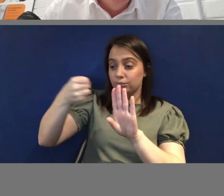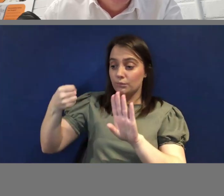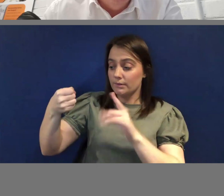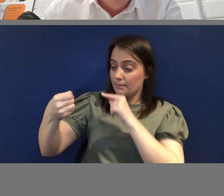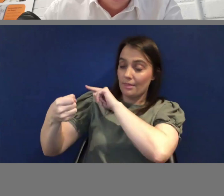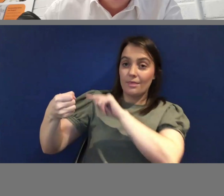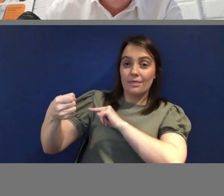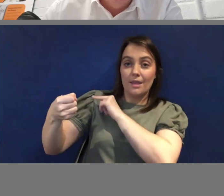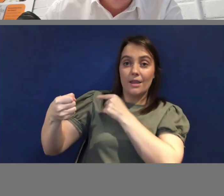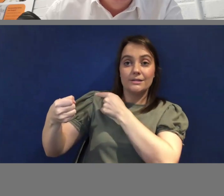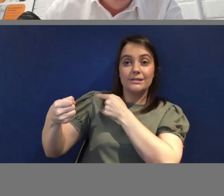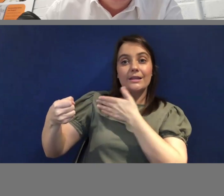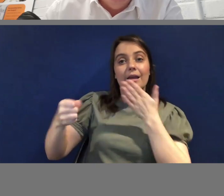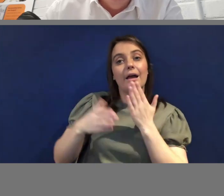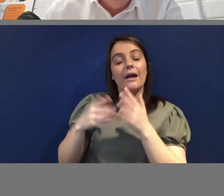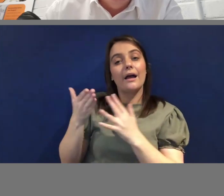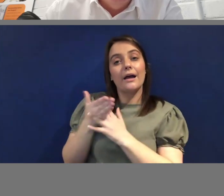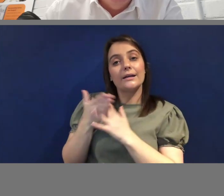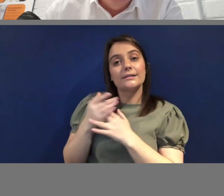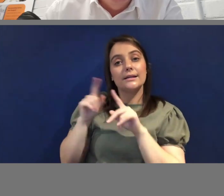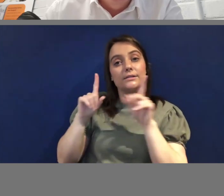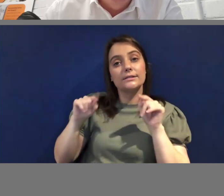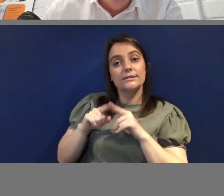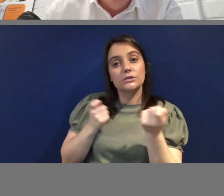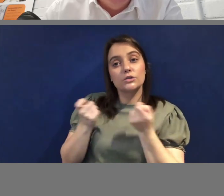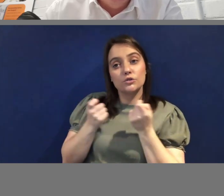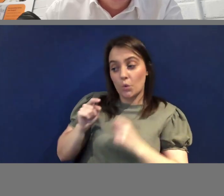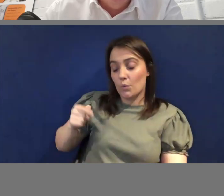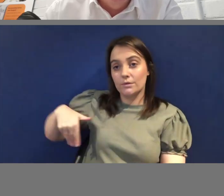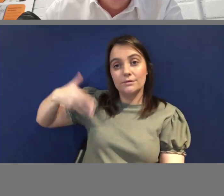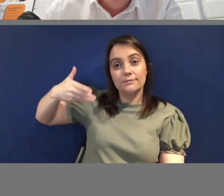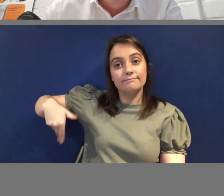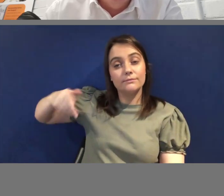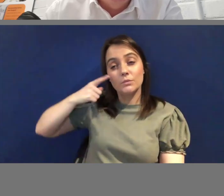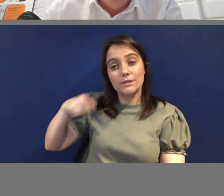is positioned here and again this is just an image of the access control system so there's a